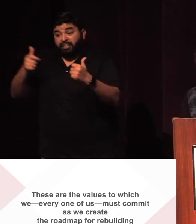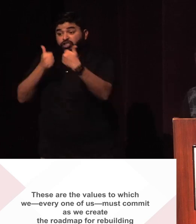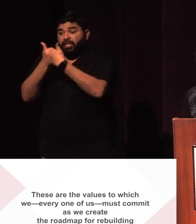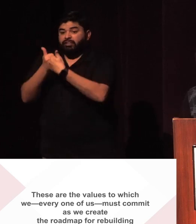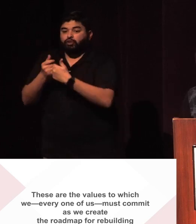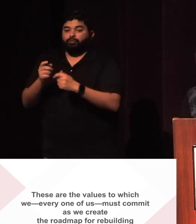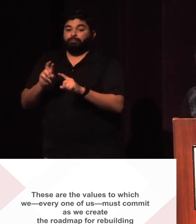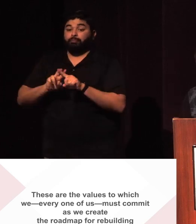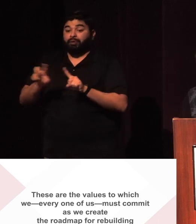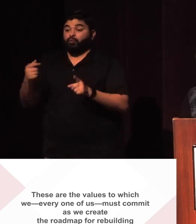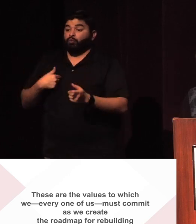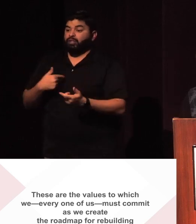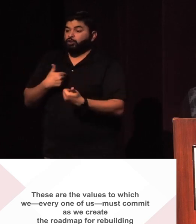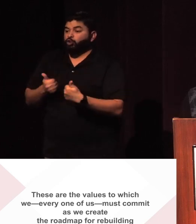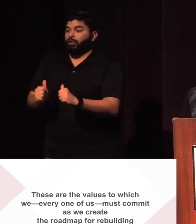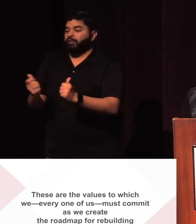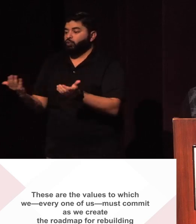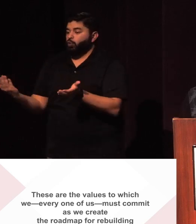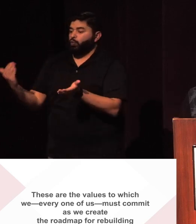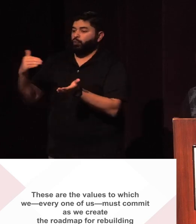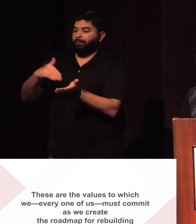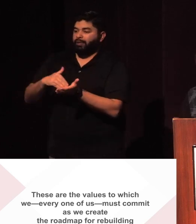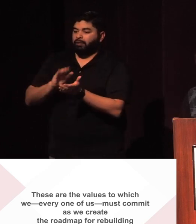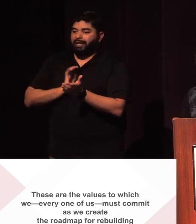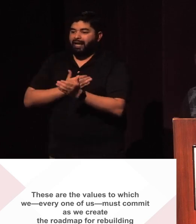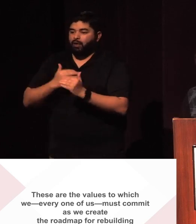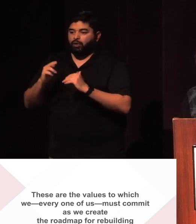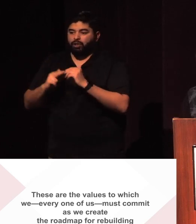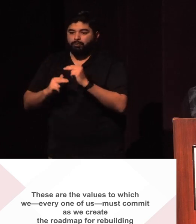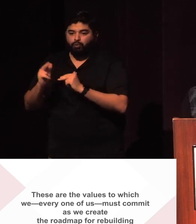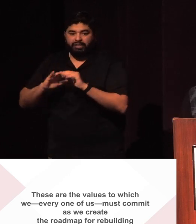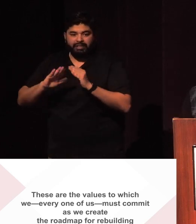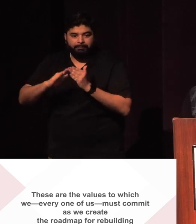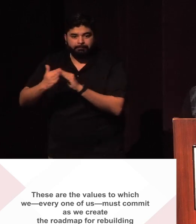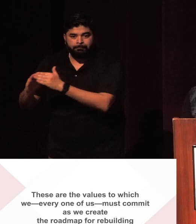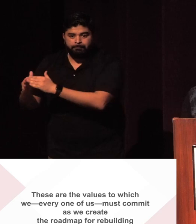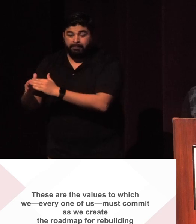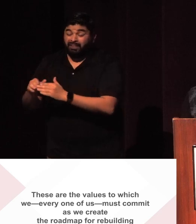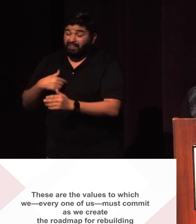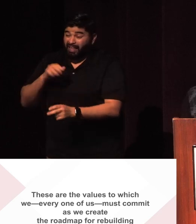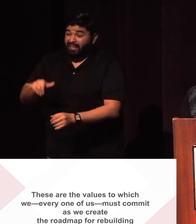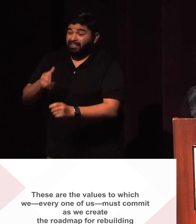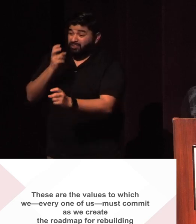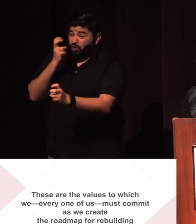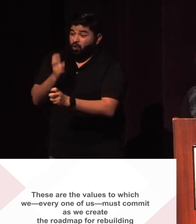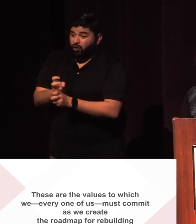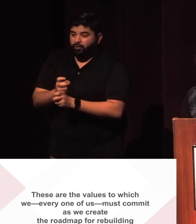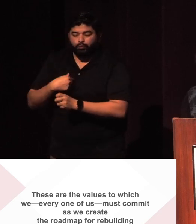So summing up; we are attempting nothing less here then to rebuild our community and what we are trying to do is very